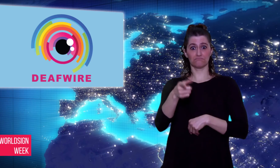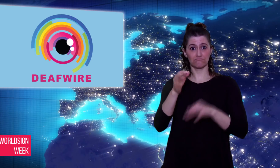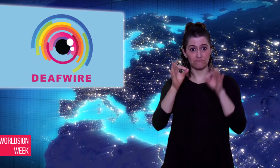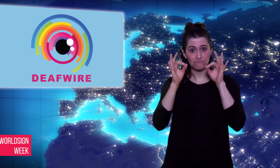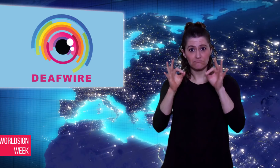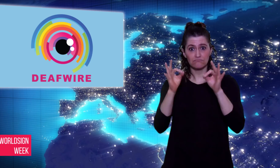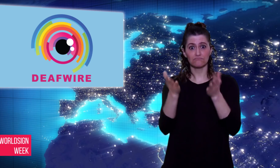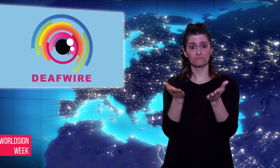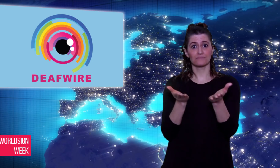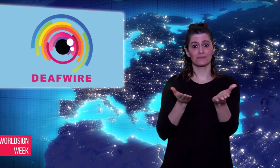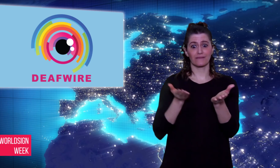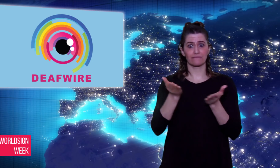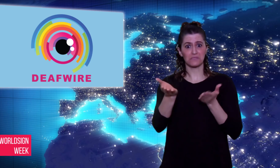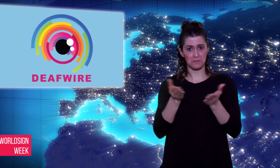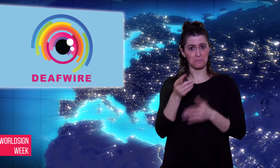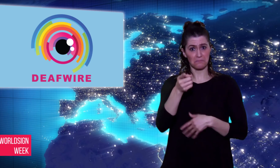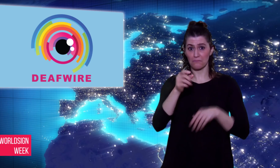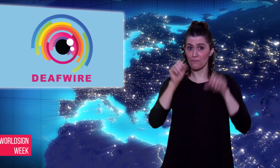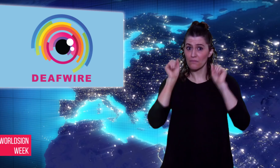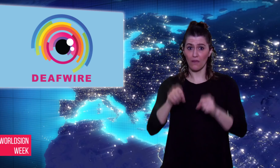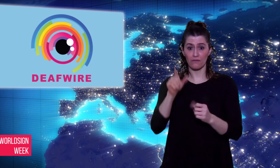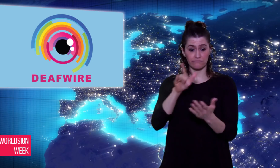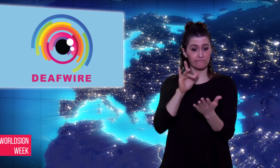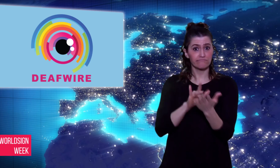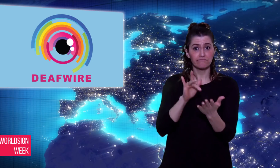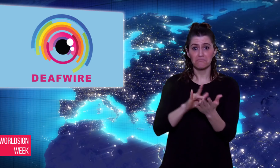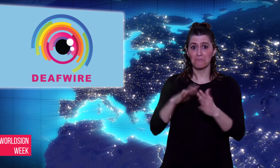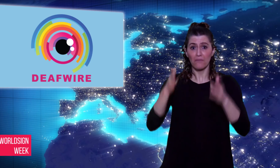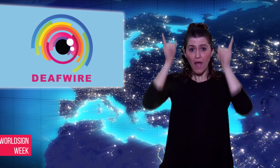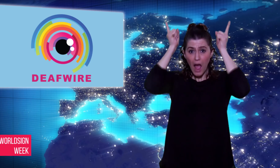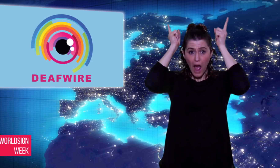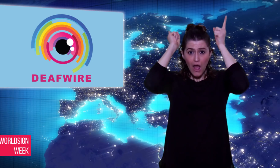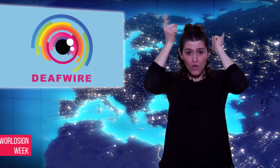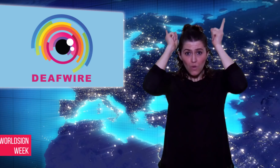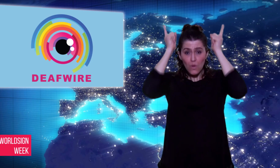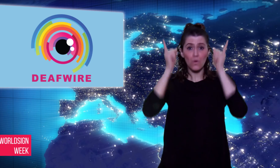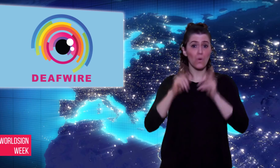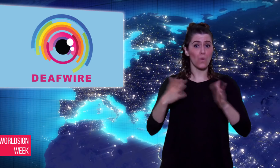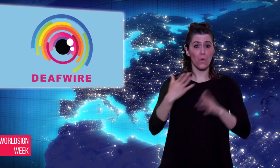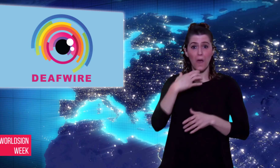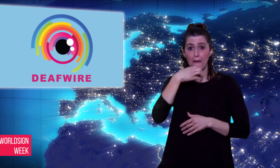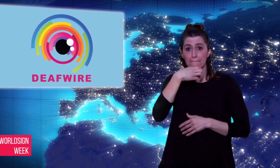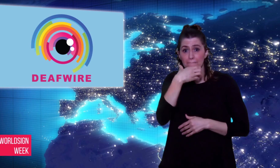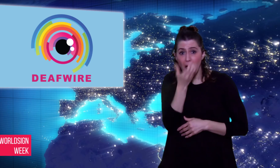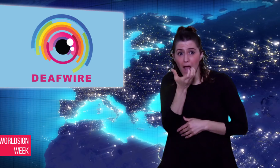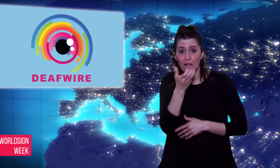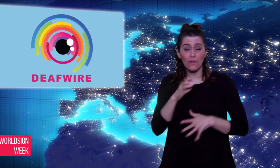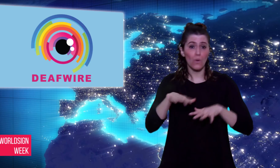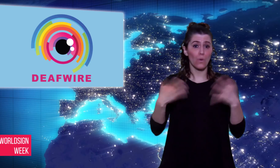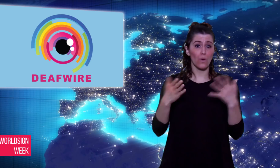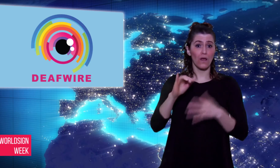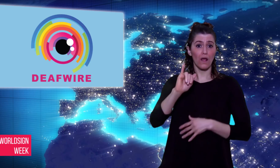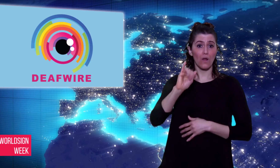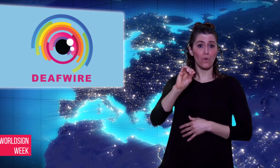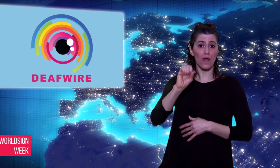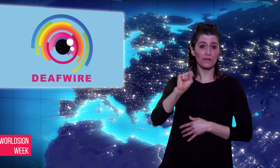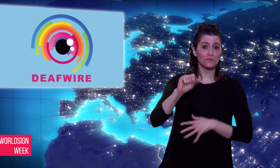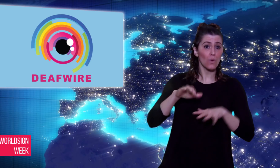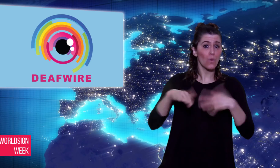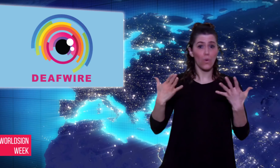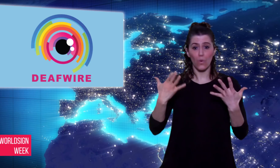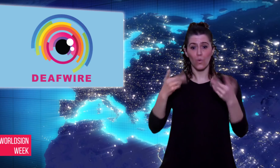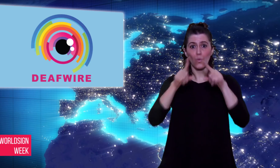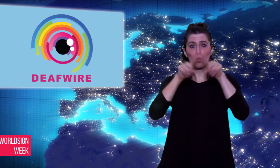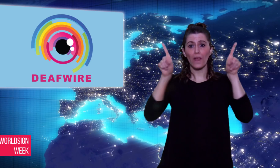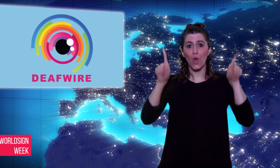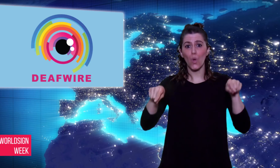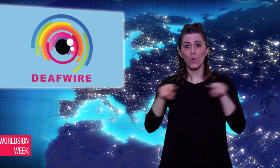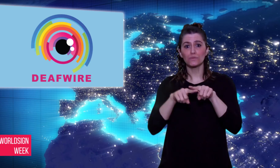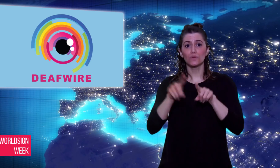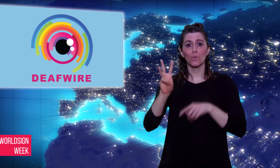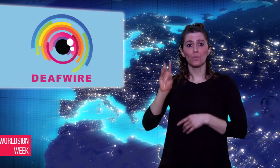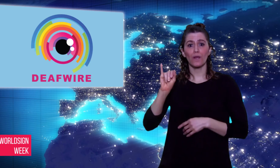service in America using webcams and city